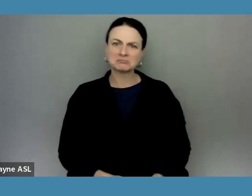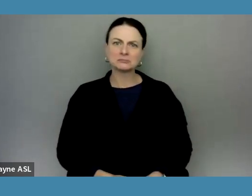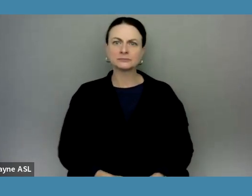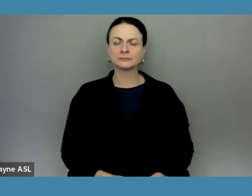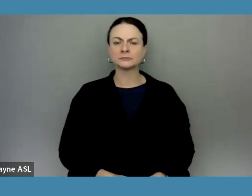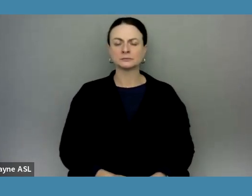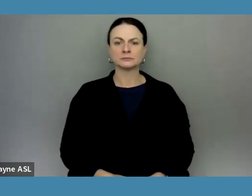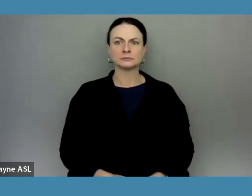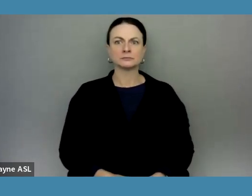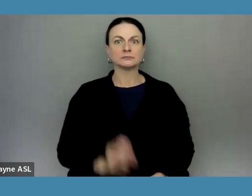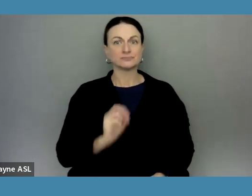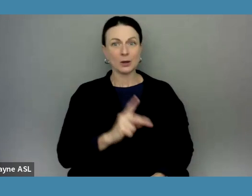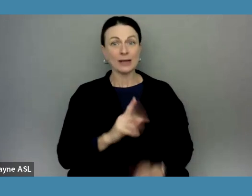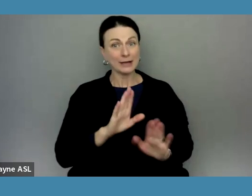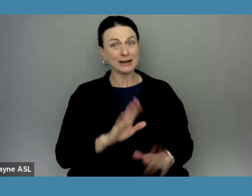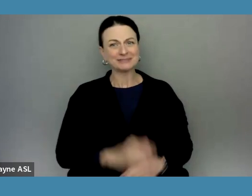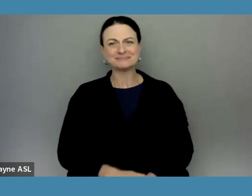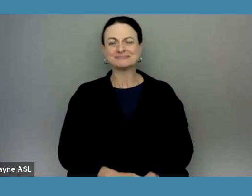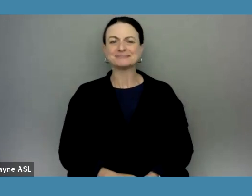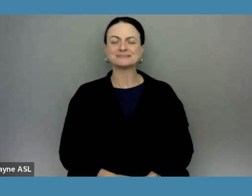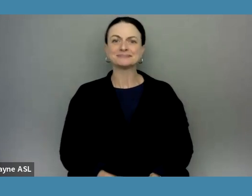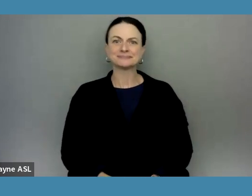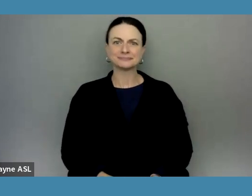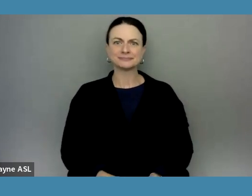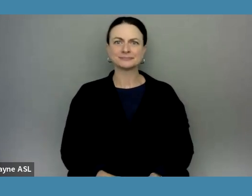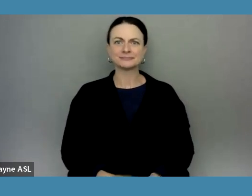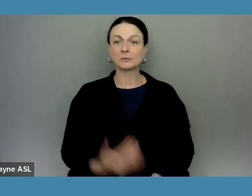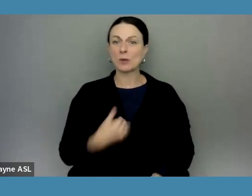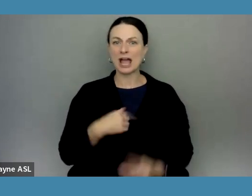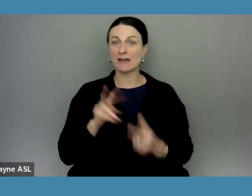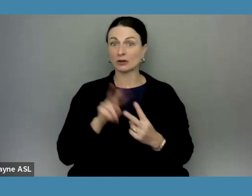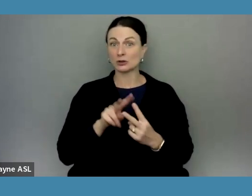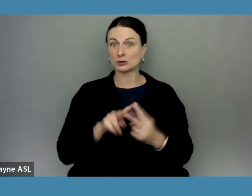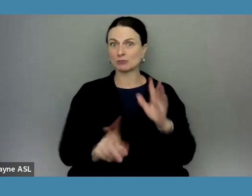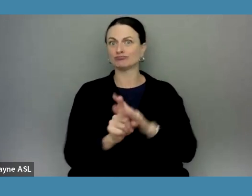[Maddie] Okay, great, we have two additional questions.